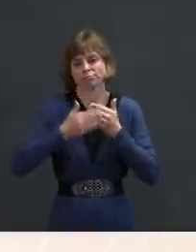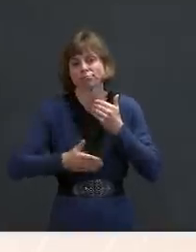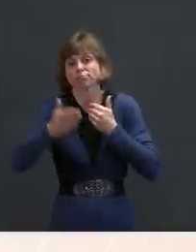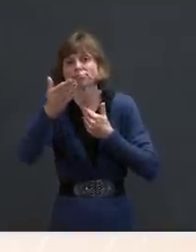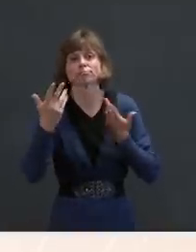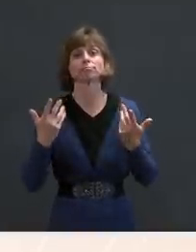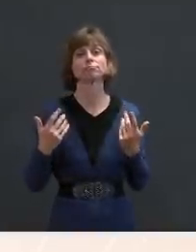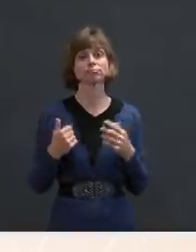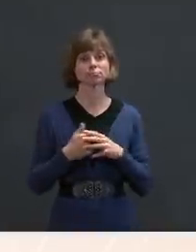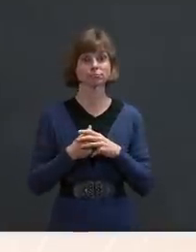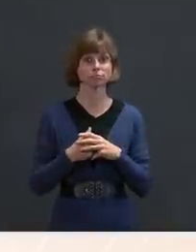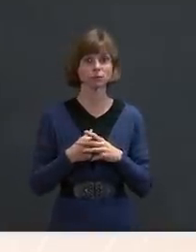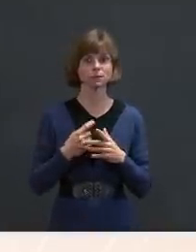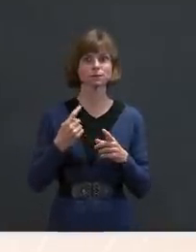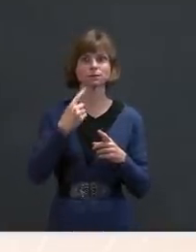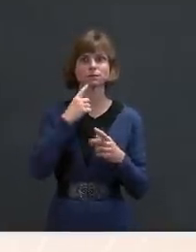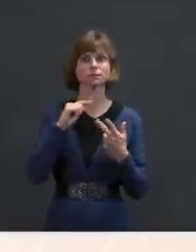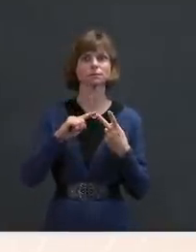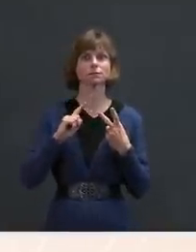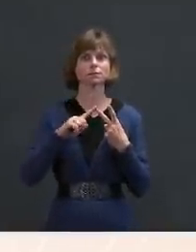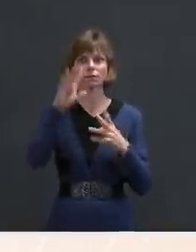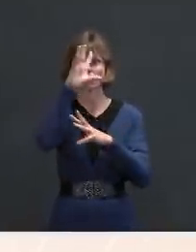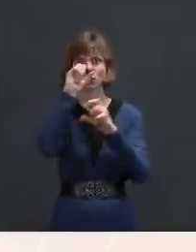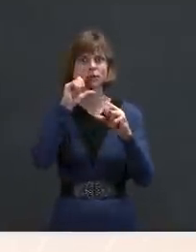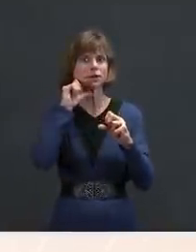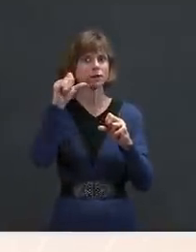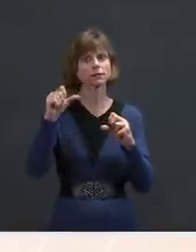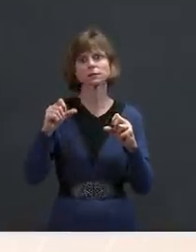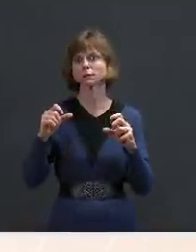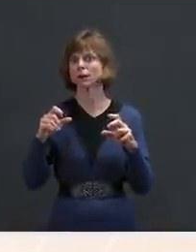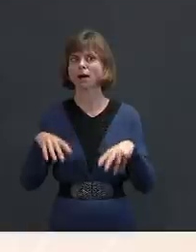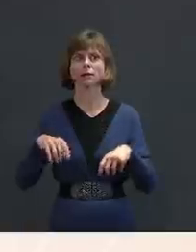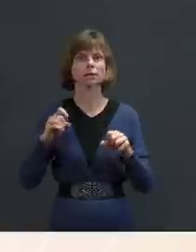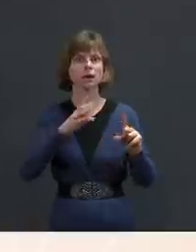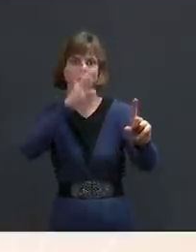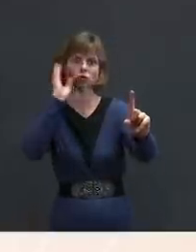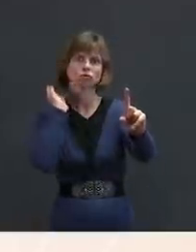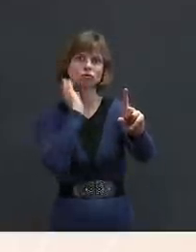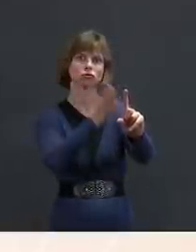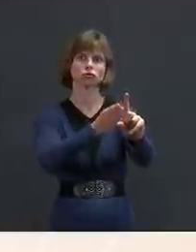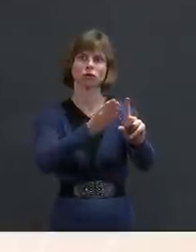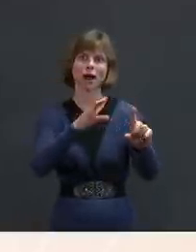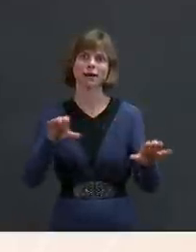The President has not taken any direct action against the Saudi Crown Prince in response to his involvement